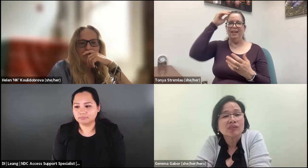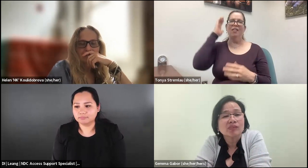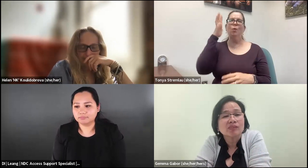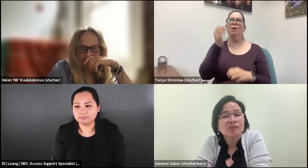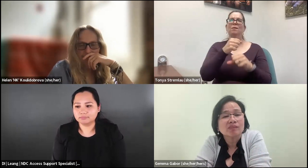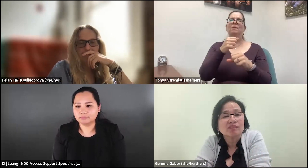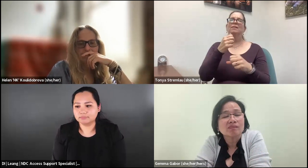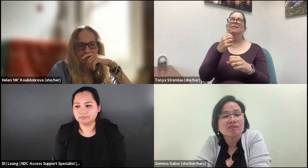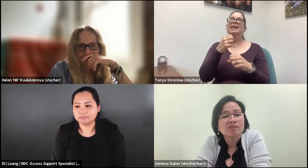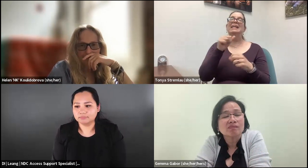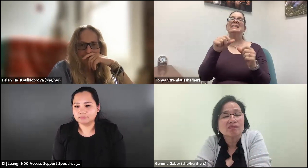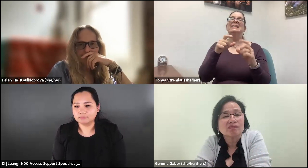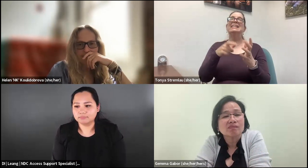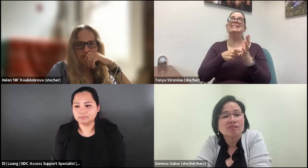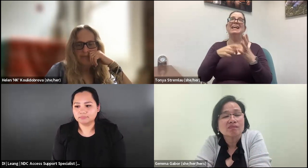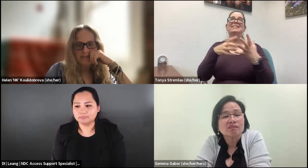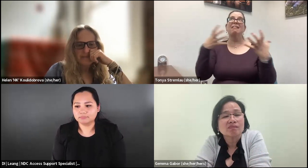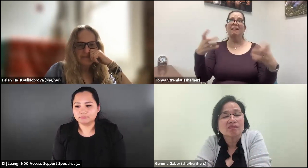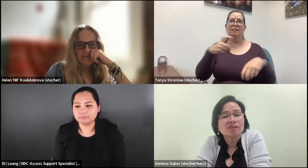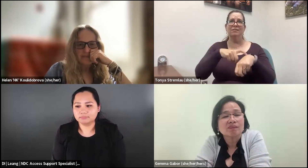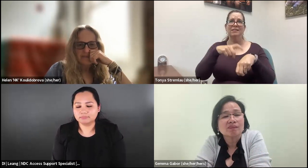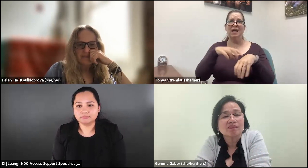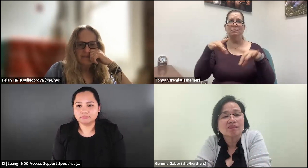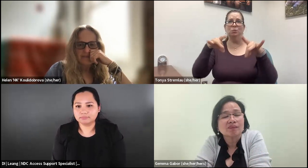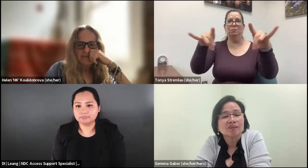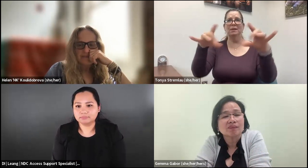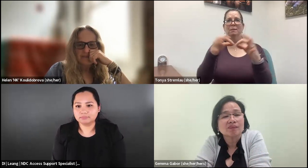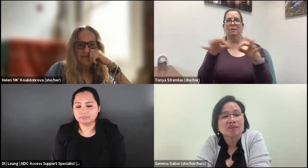When we look at our students, we have